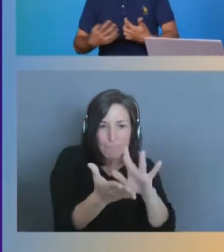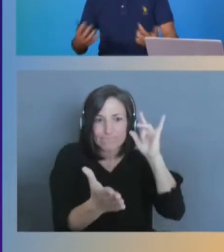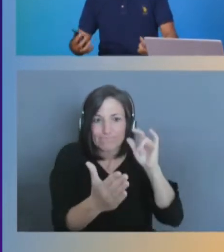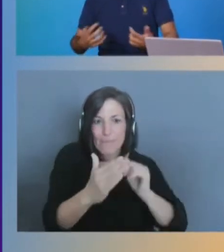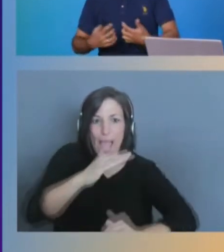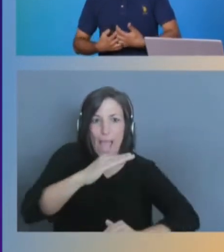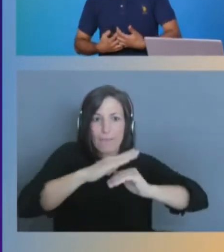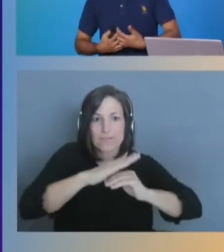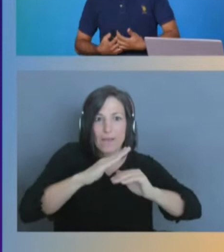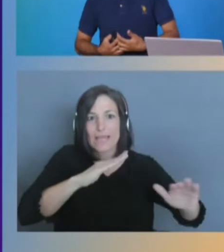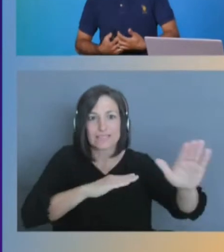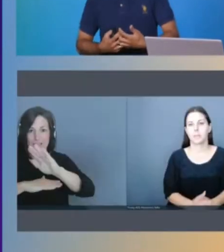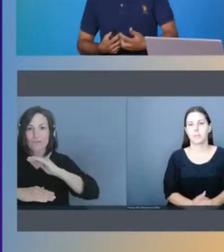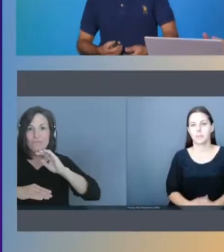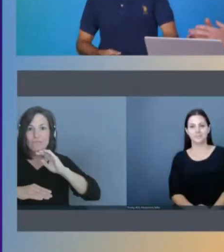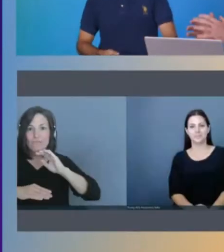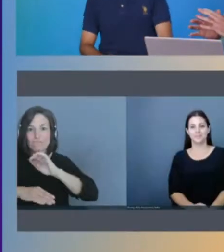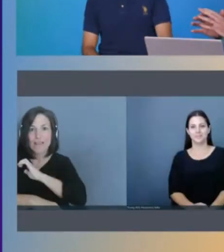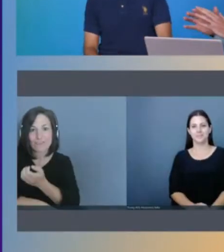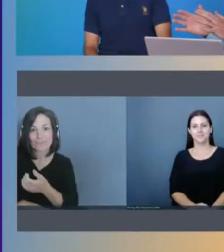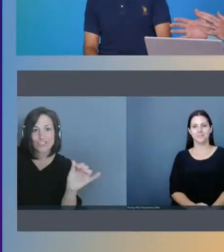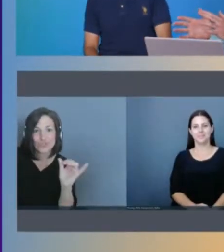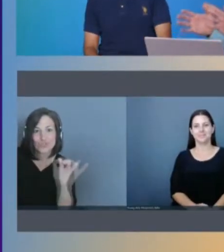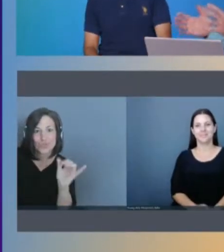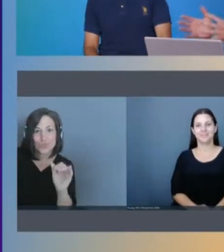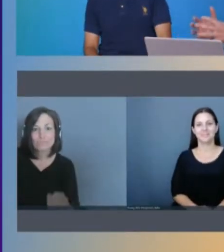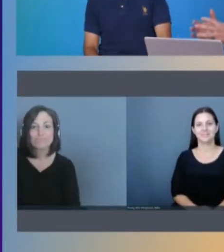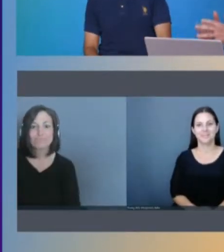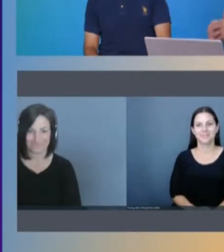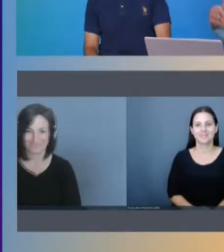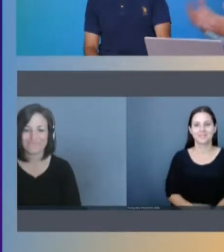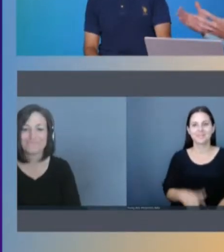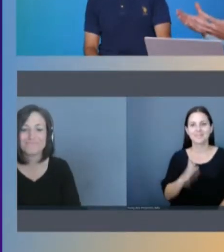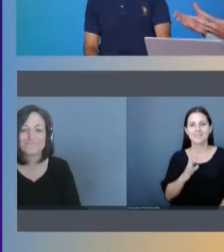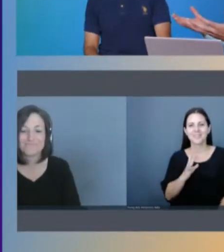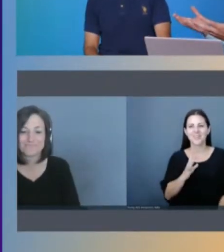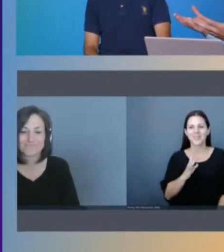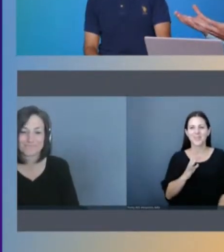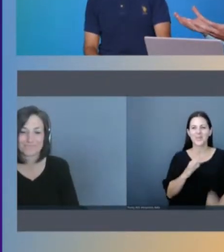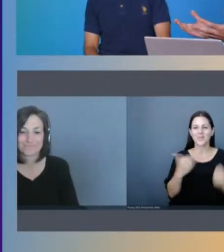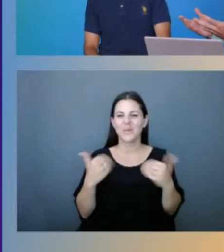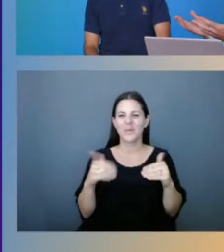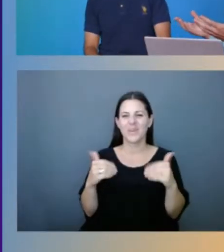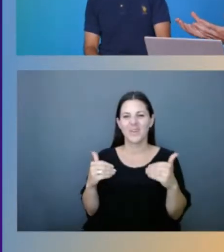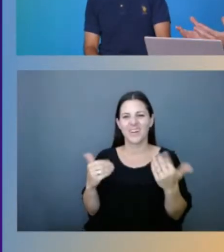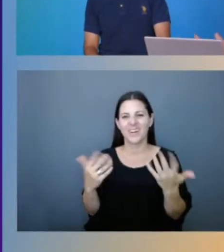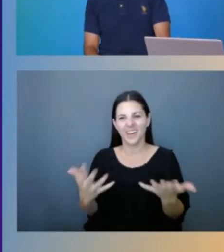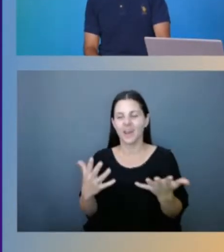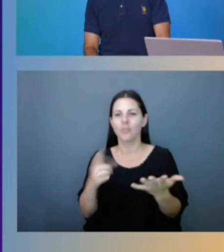I mean, that's pretty cool to be able to not just help, also offer assistance to others that are involved